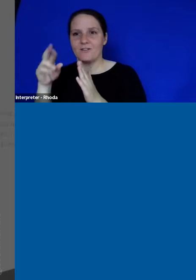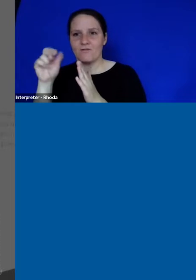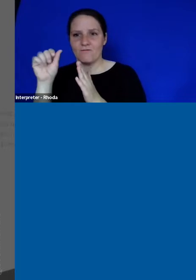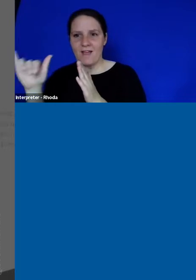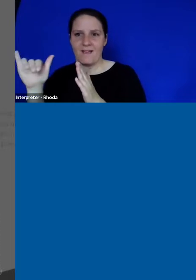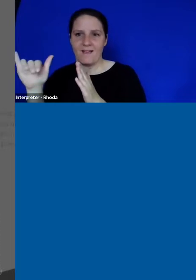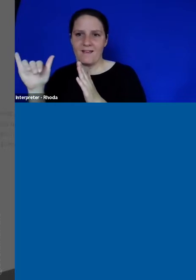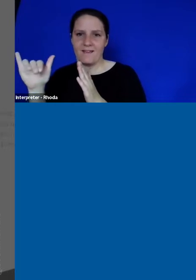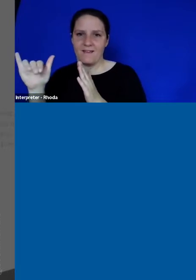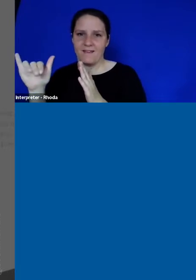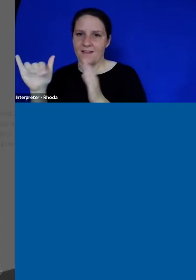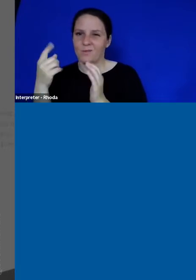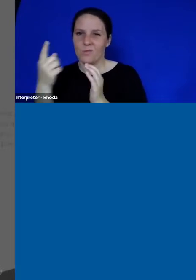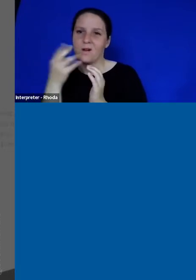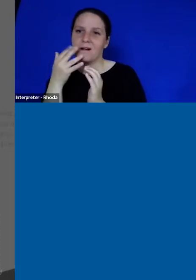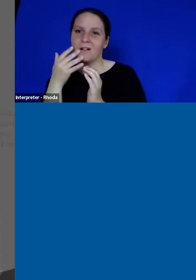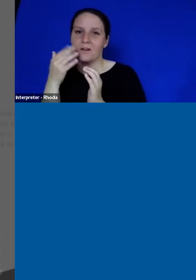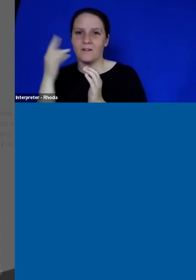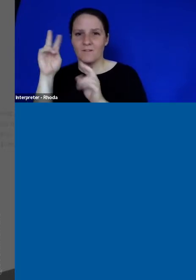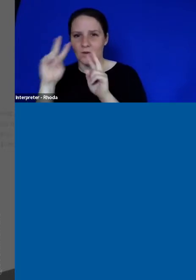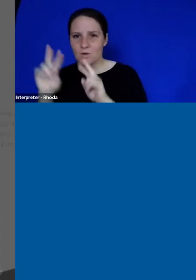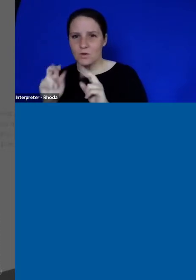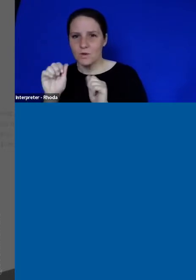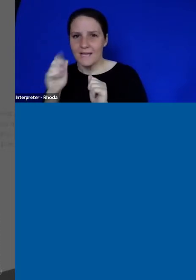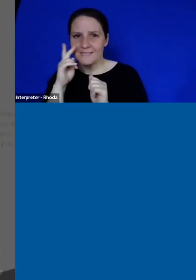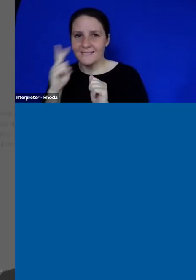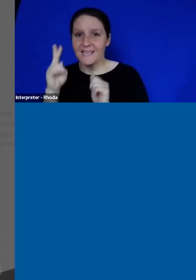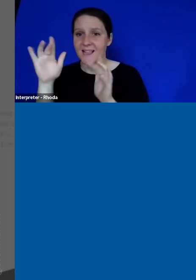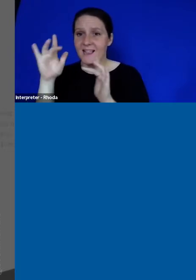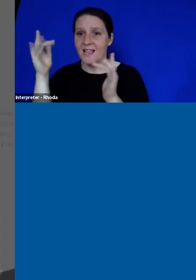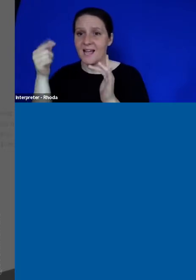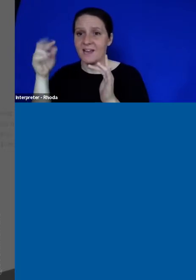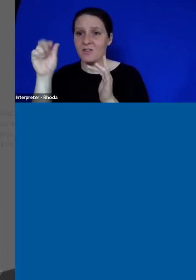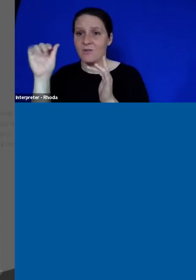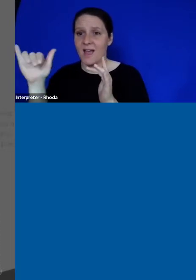which shows the light gray against the mid gray, which is okay but not the best